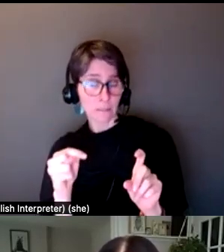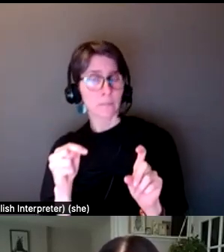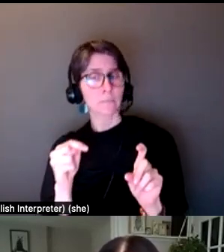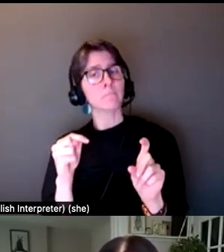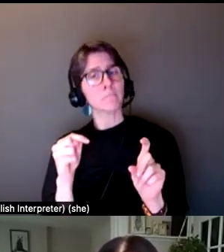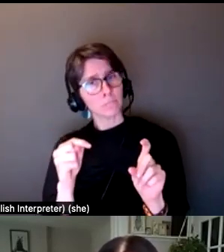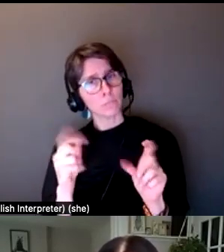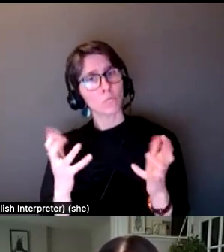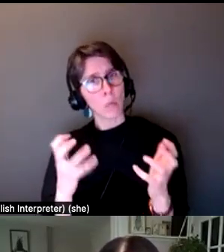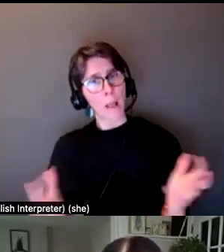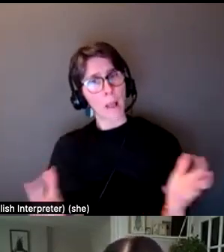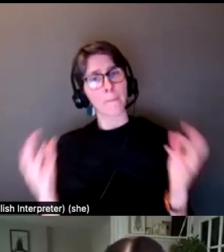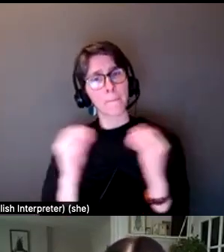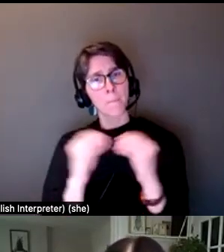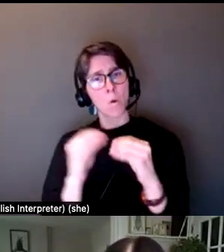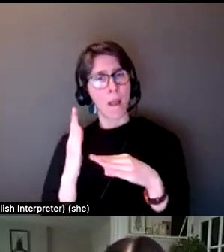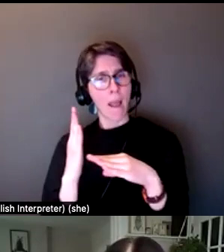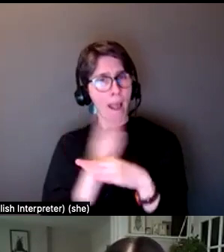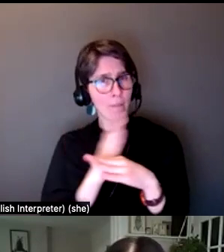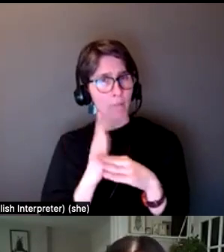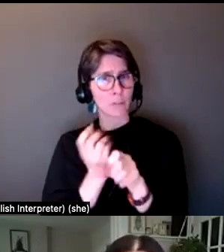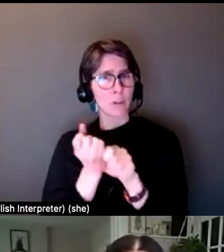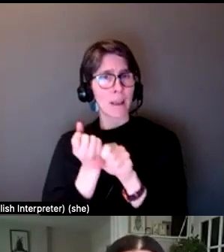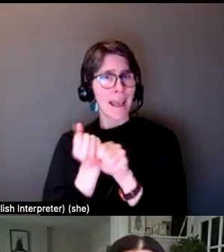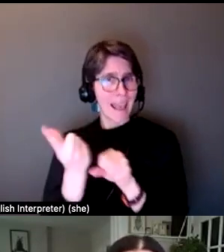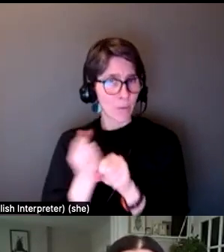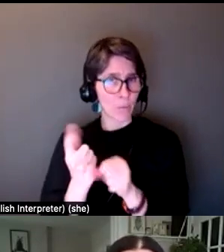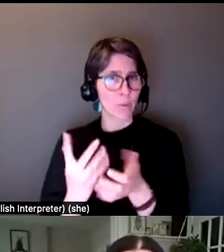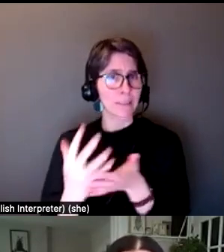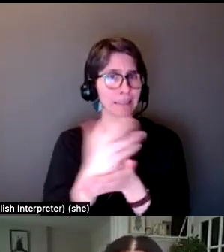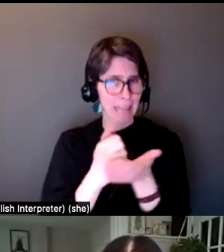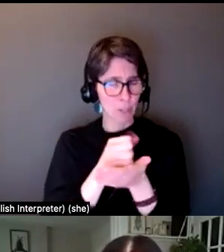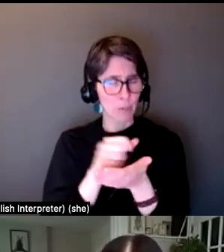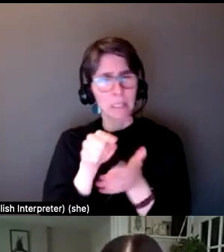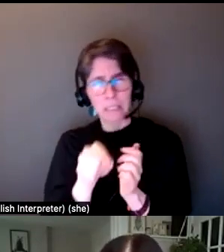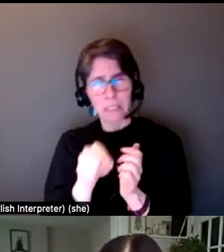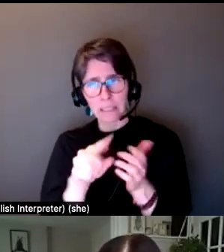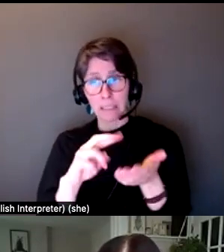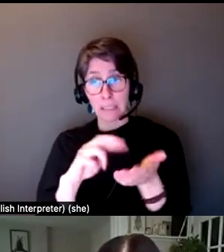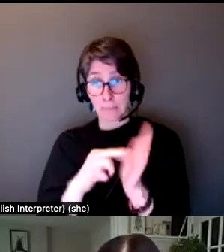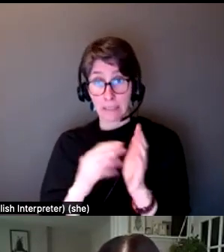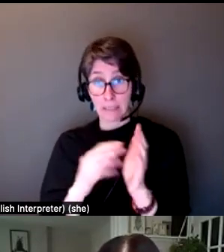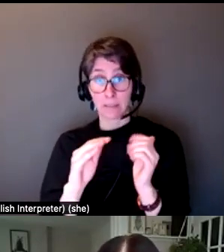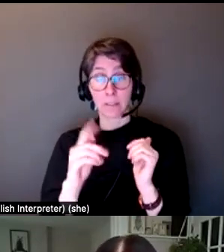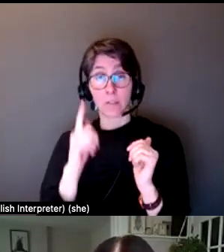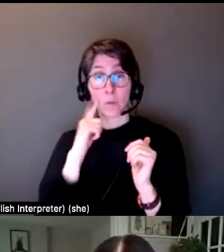find average annual salaries, it did make it a bit more difficult for freelancers and contract